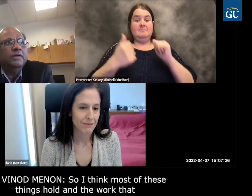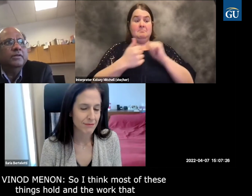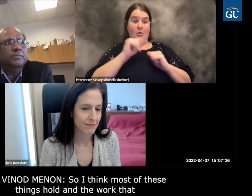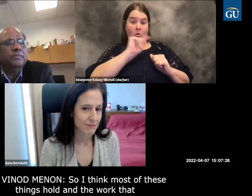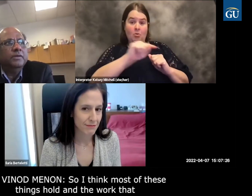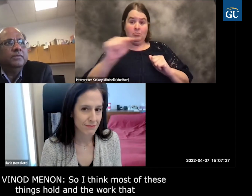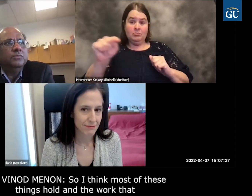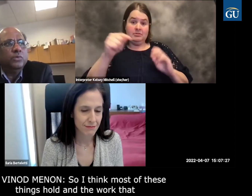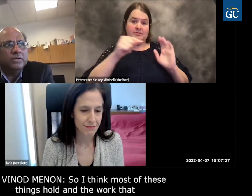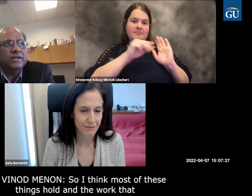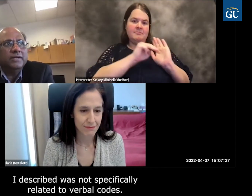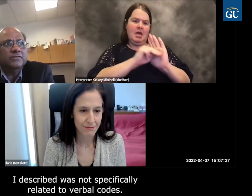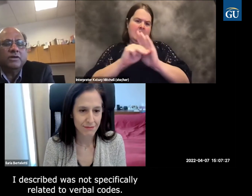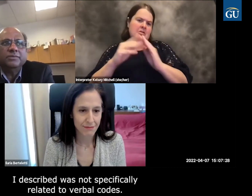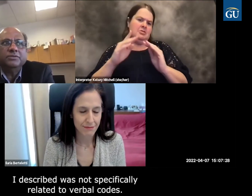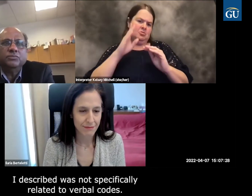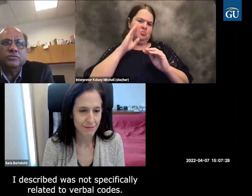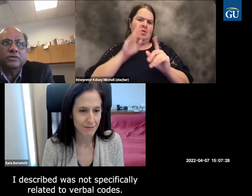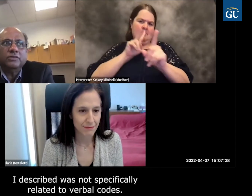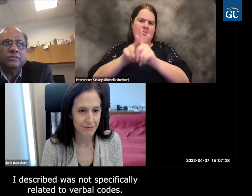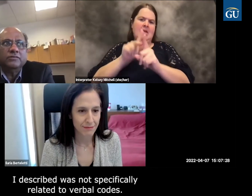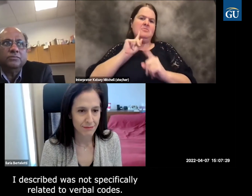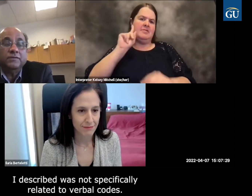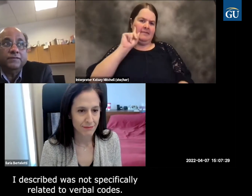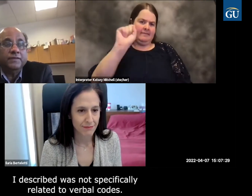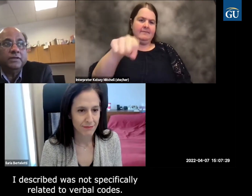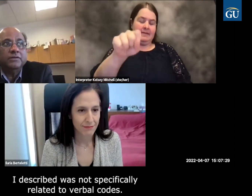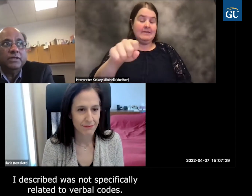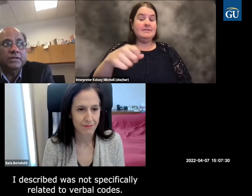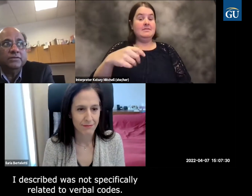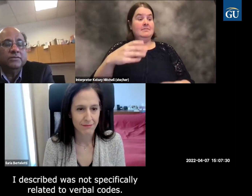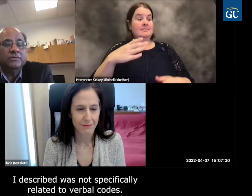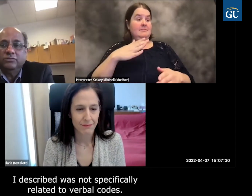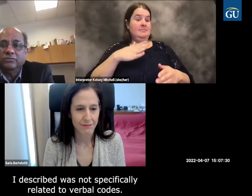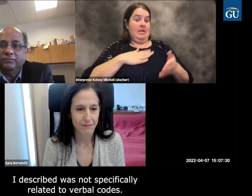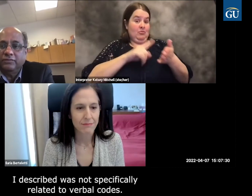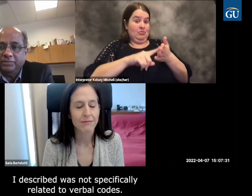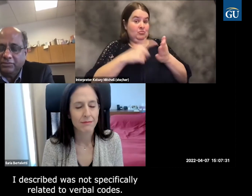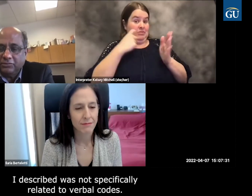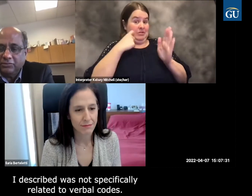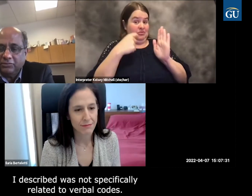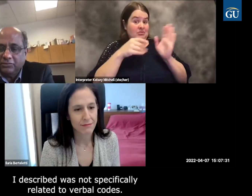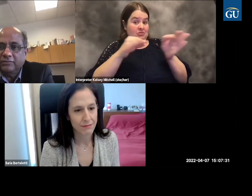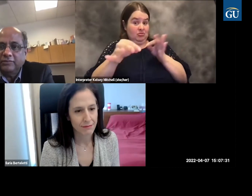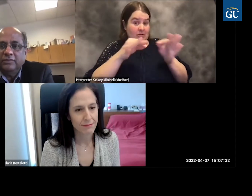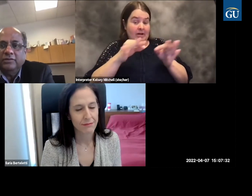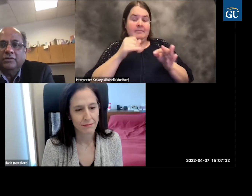the the work that i described it was not